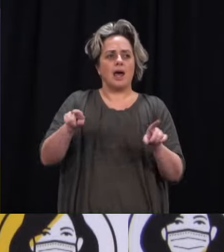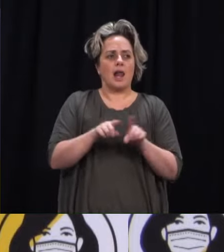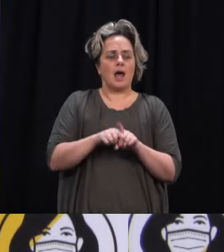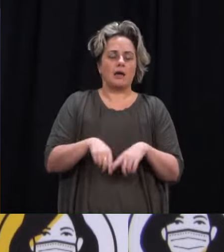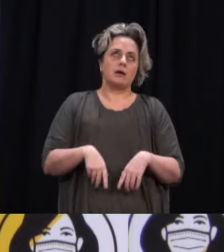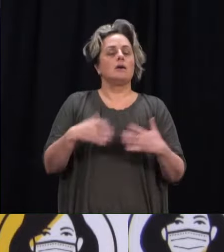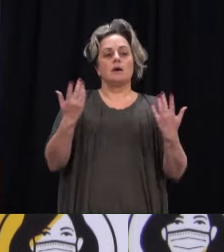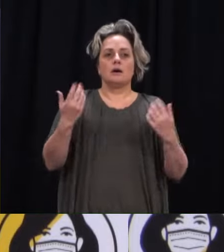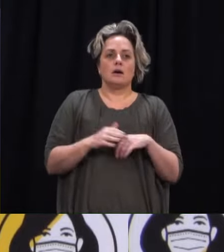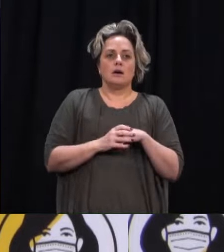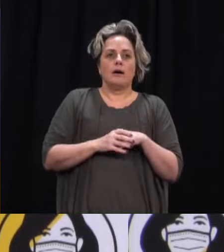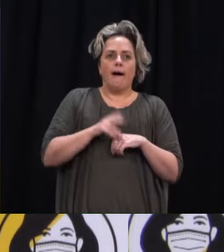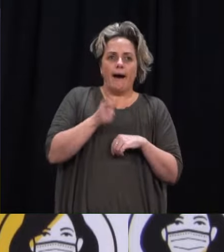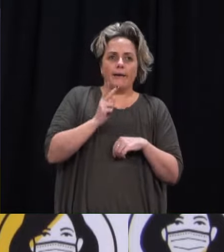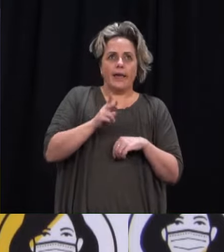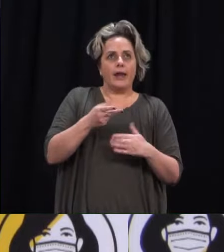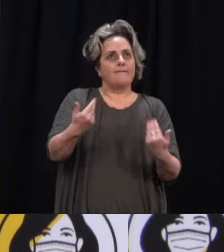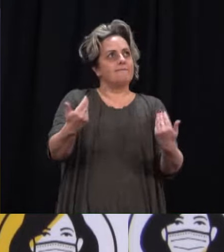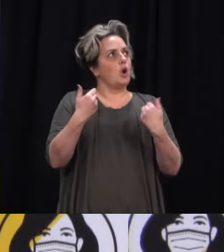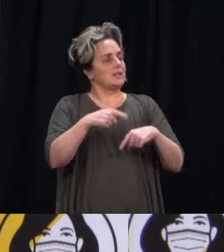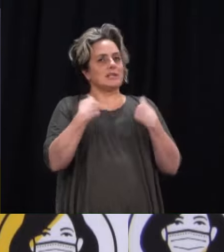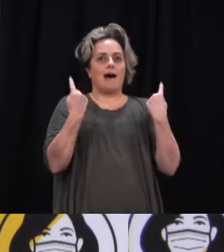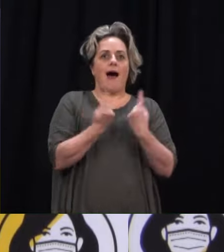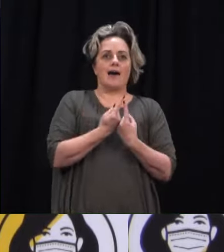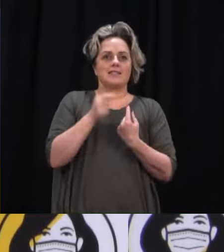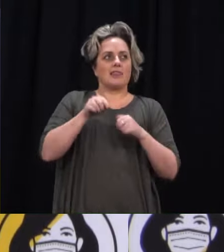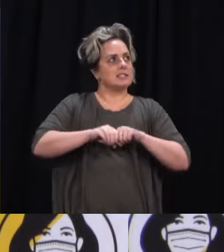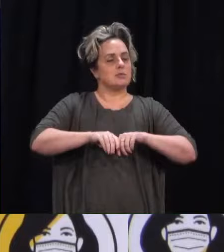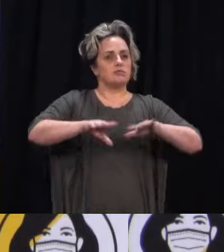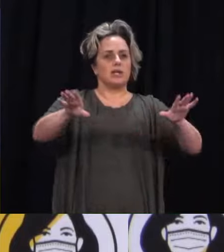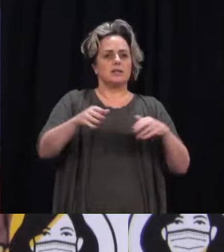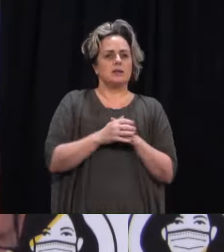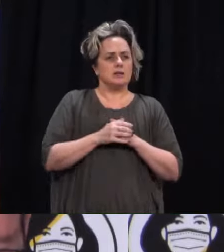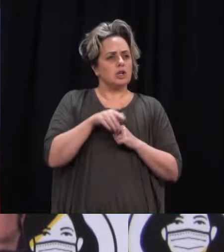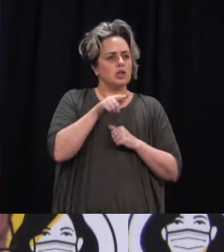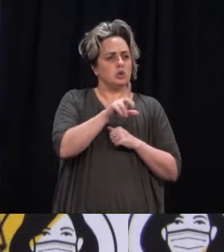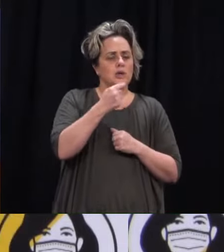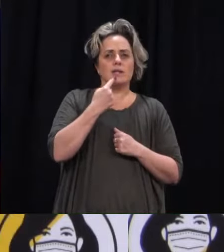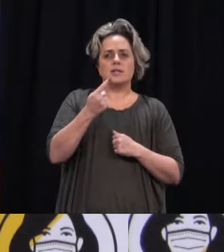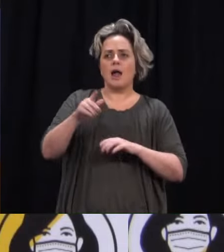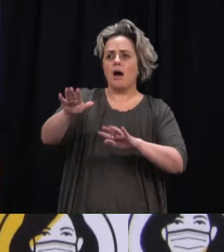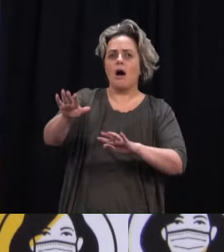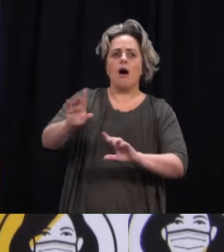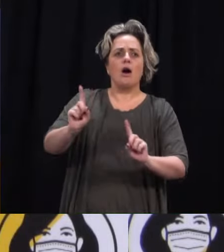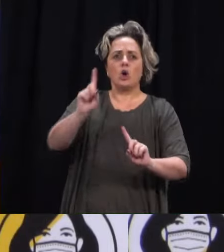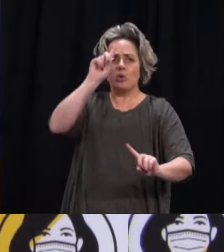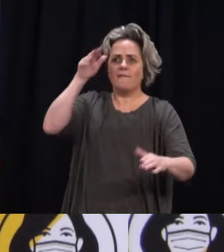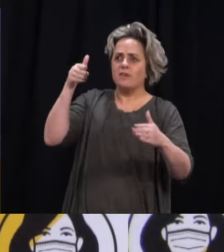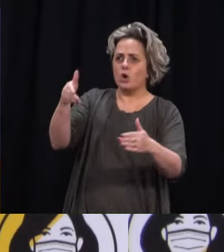than half were Pacific, a lot of the Pacific community were